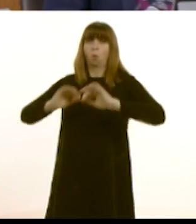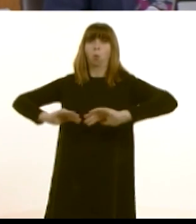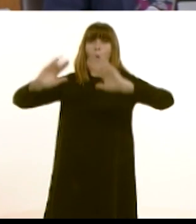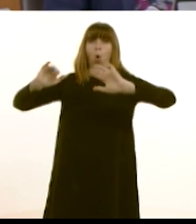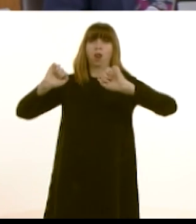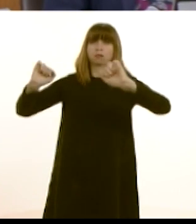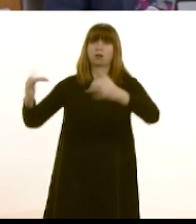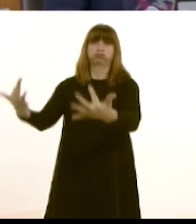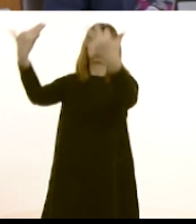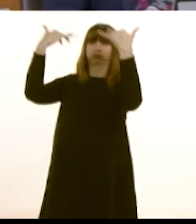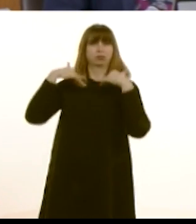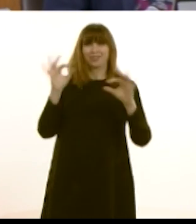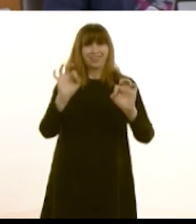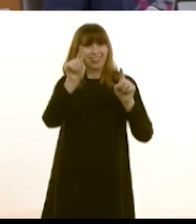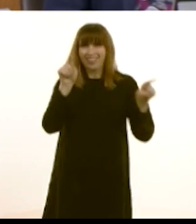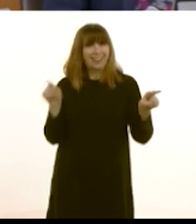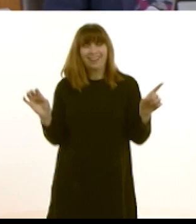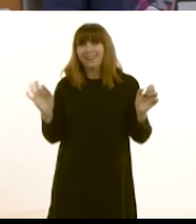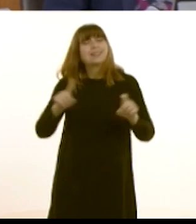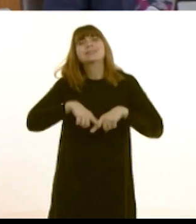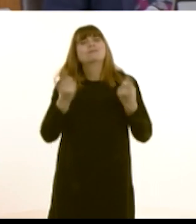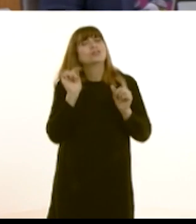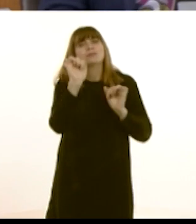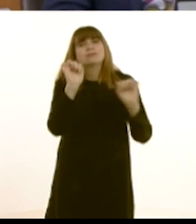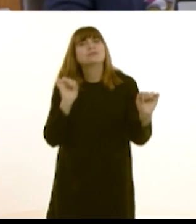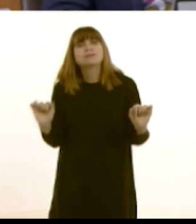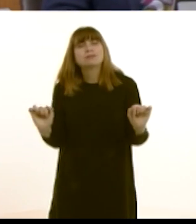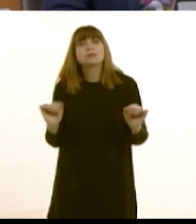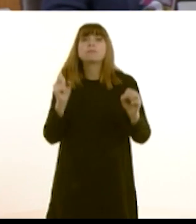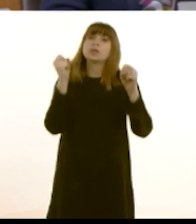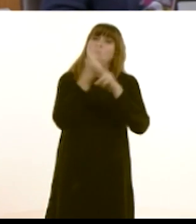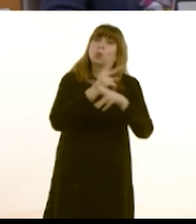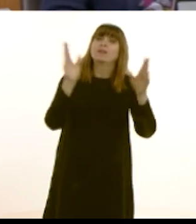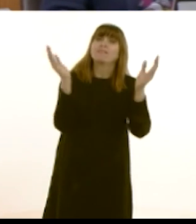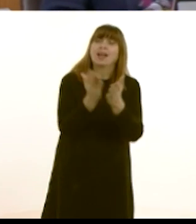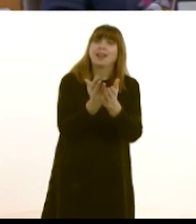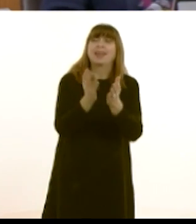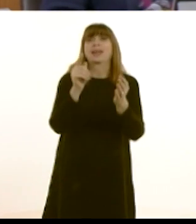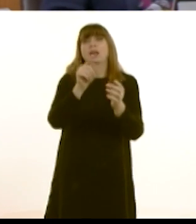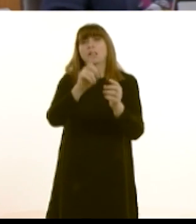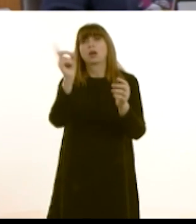Weíve seen the problem previously in the Conwy valley when the water came into the